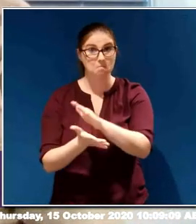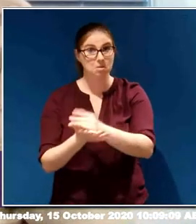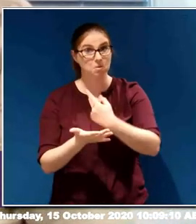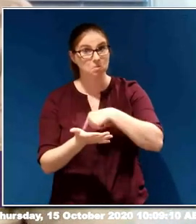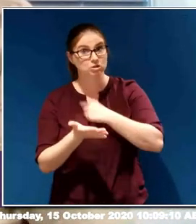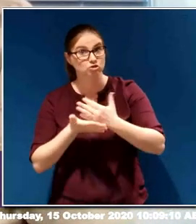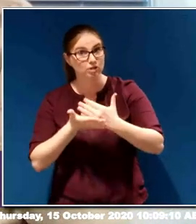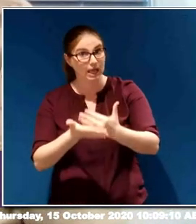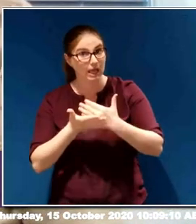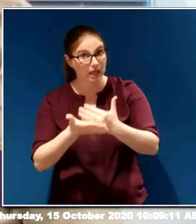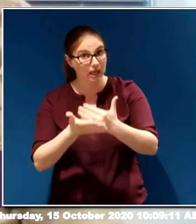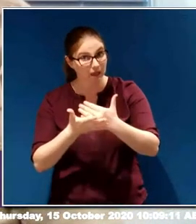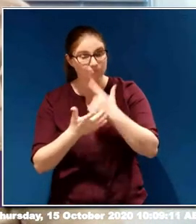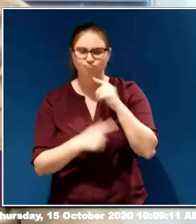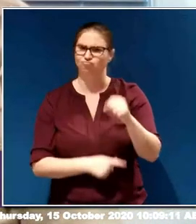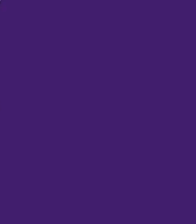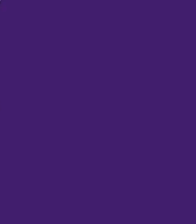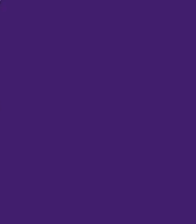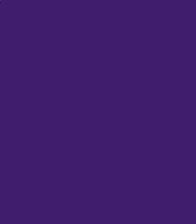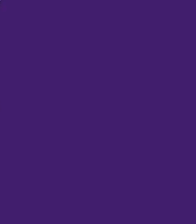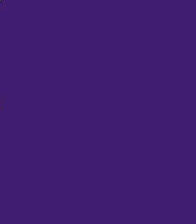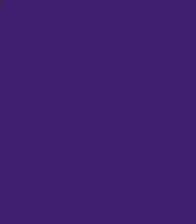If the operator could play that clip, that would be great.